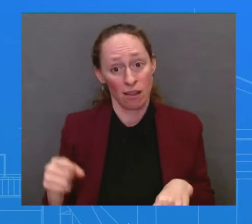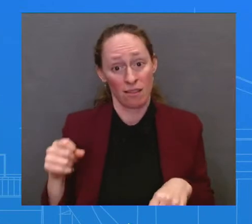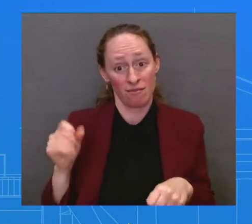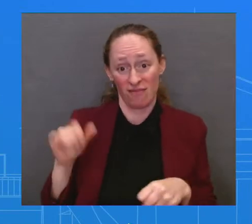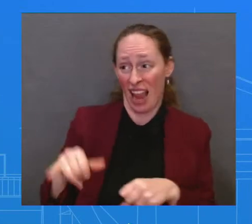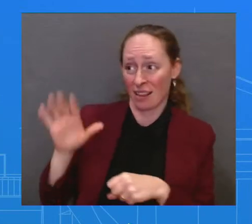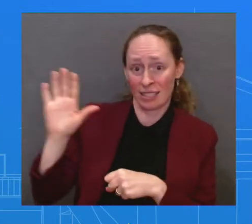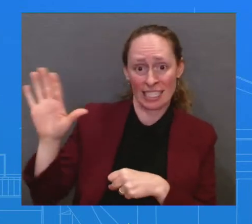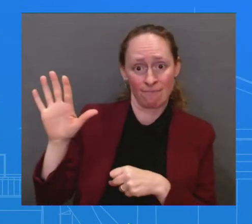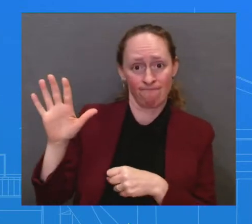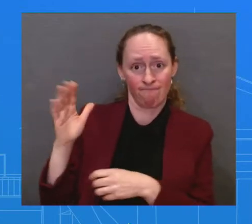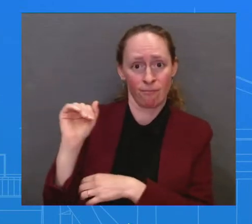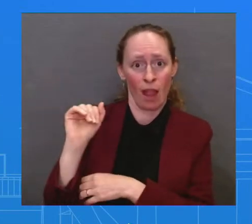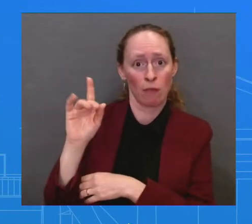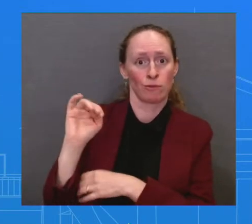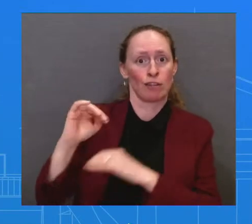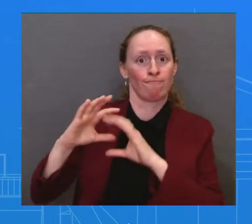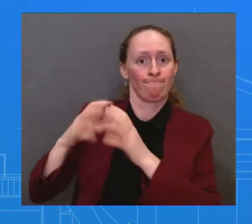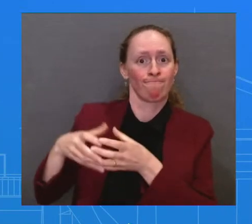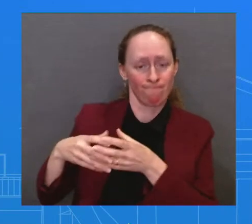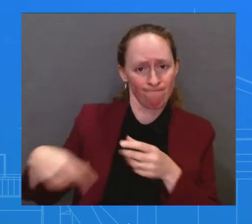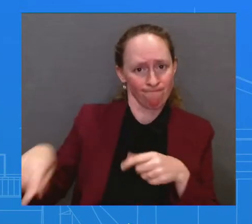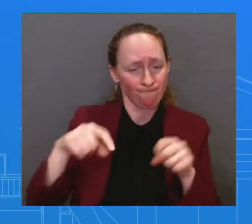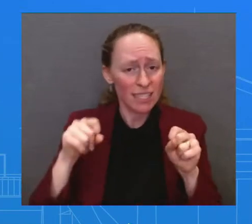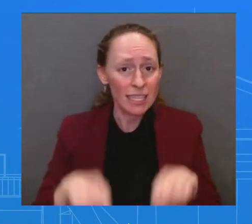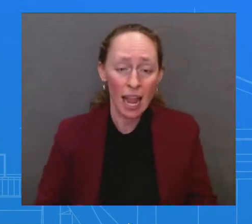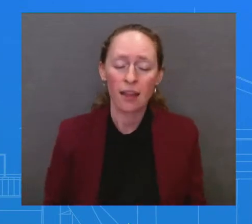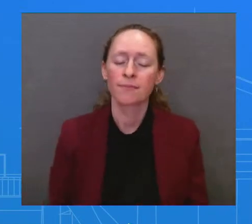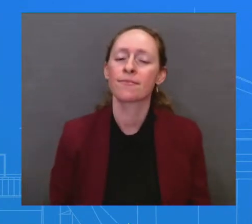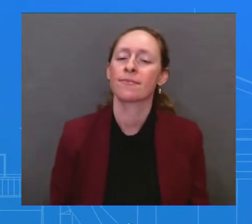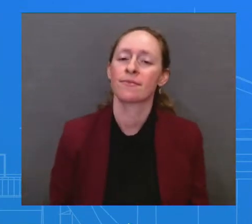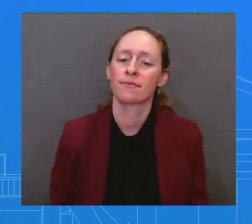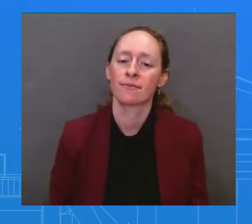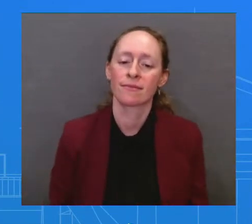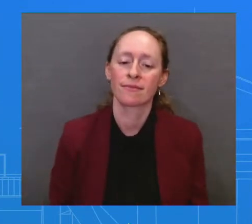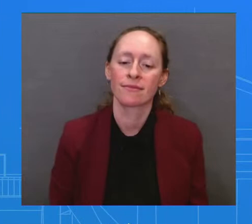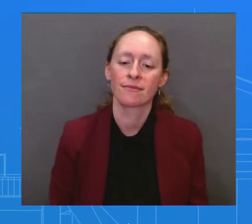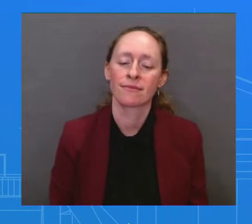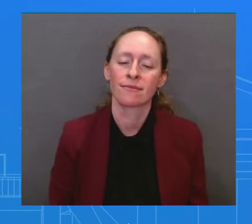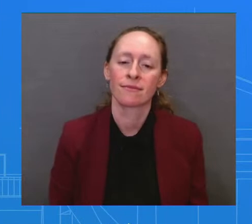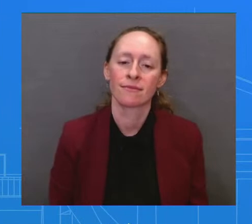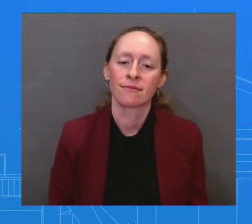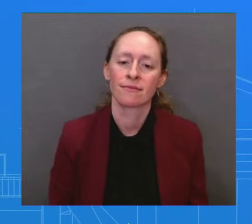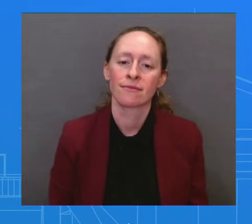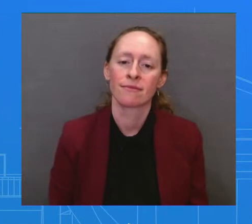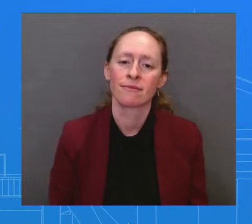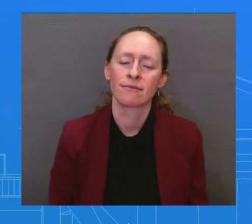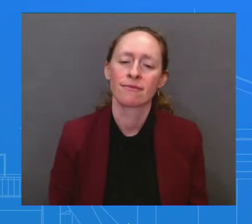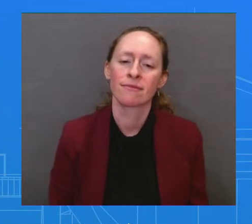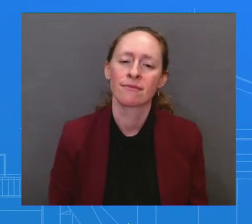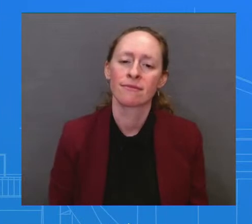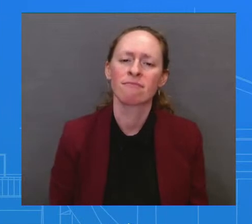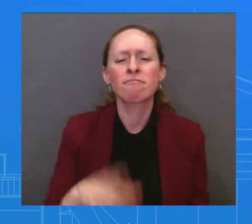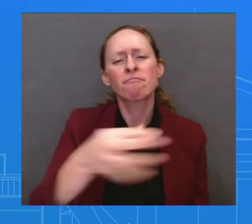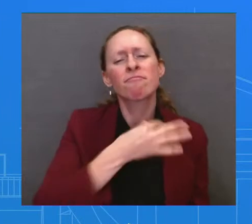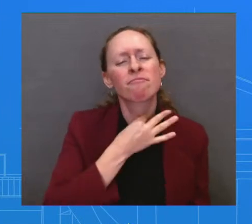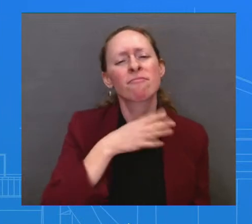The Press: Thanks, Karine. I'm going to stay, actually, with the border. How many people coming into this country illegally is enough for President Biden?